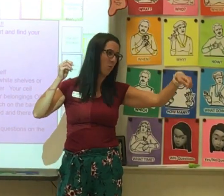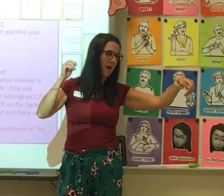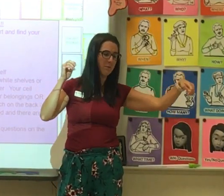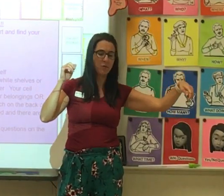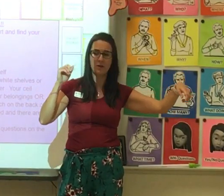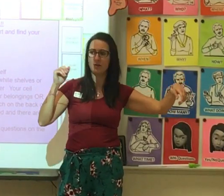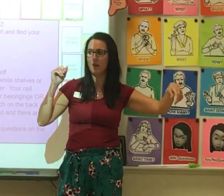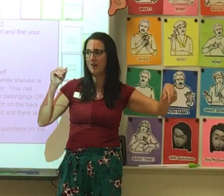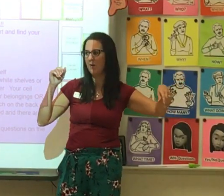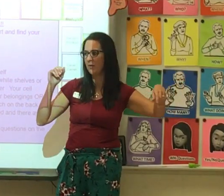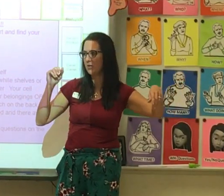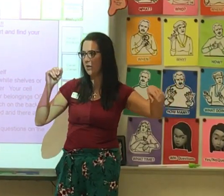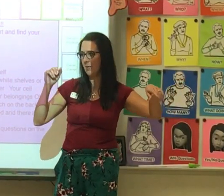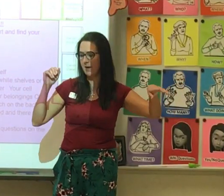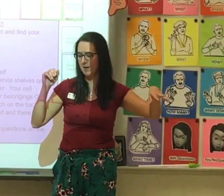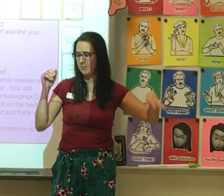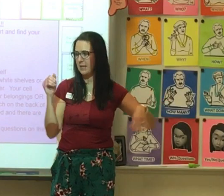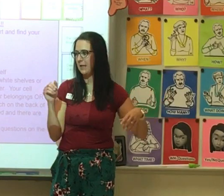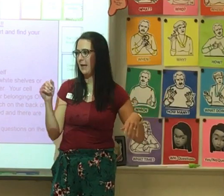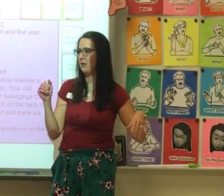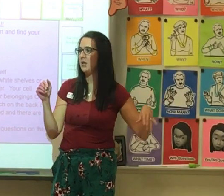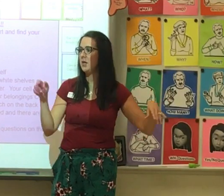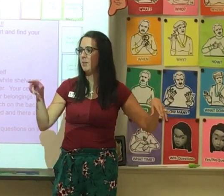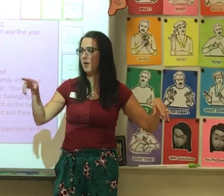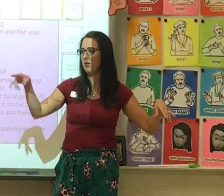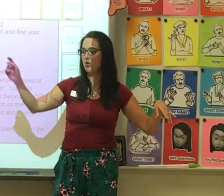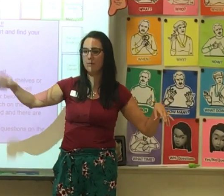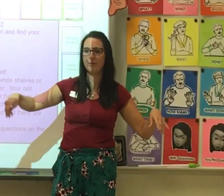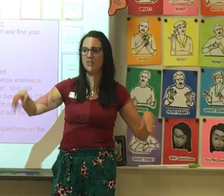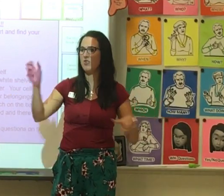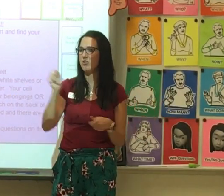whiteboard in it right now which I may end up taking out but you can put you